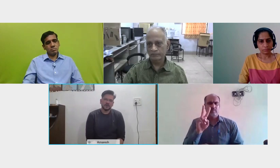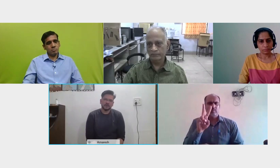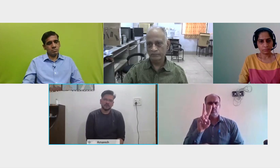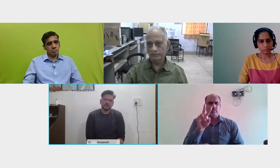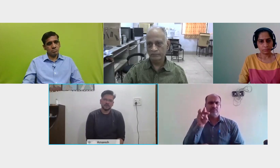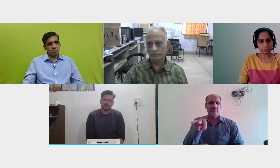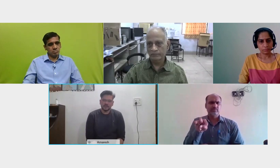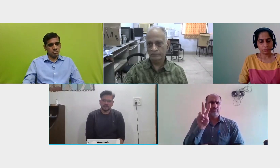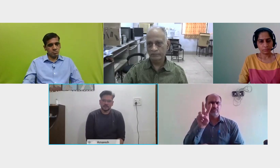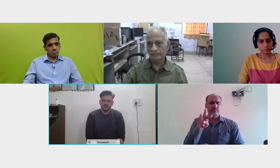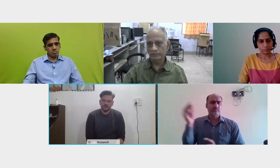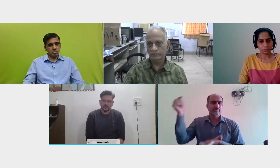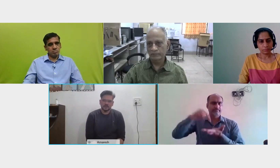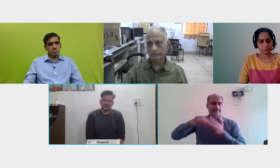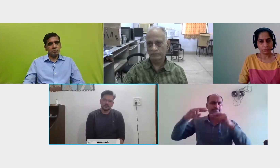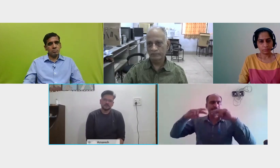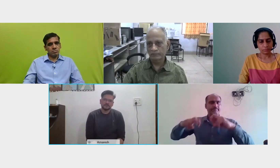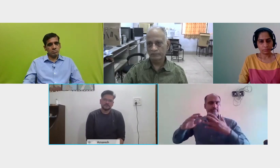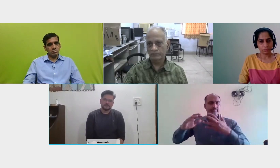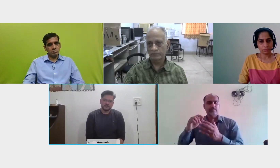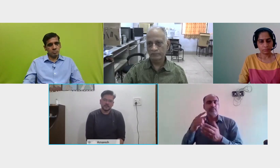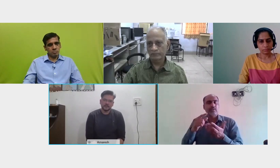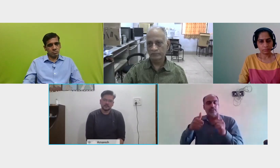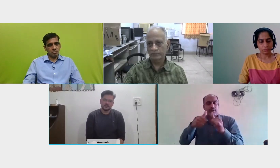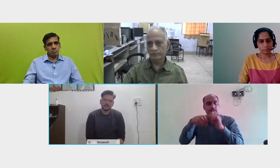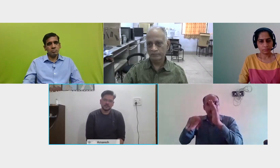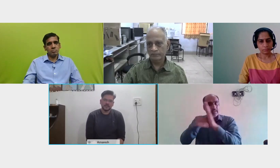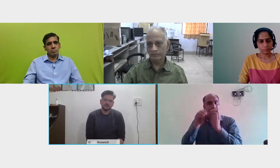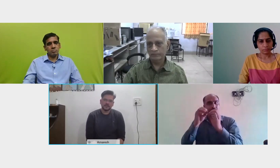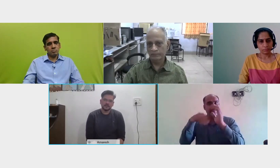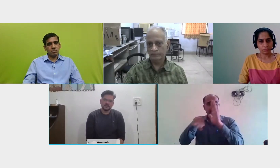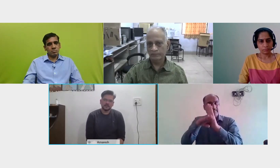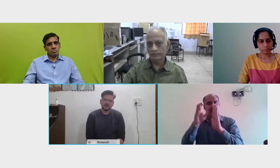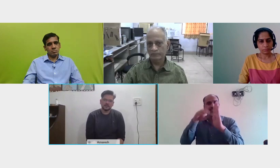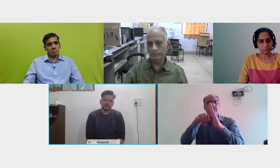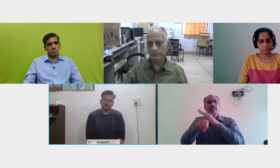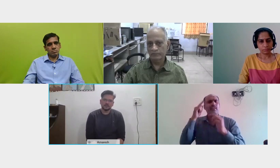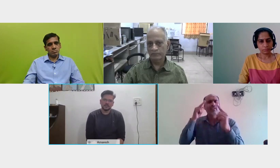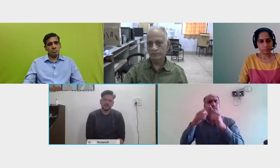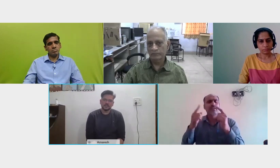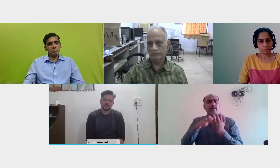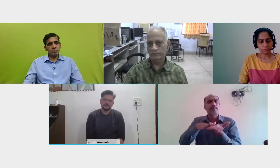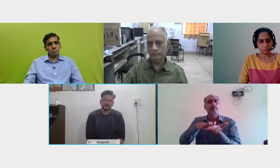is probably because of the cultural influence so she had been here Ulrike Zeshan and she